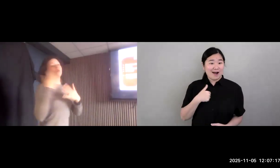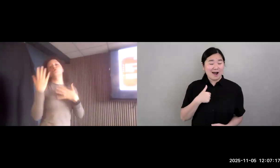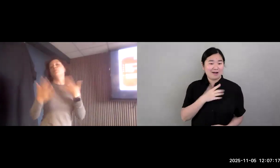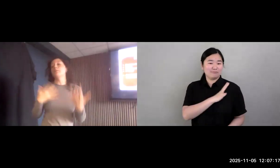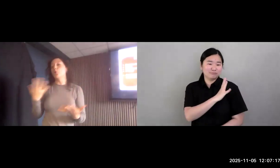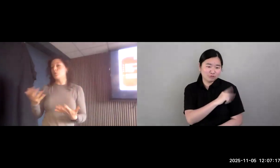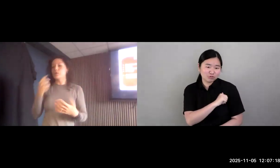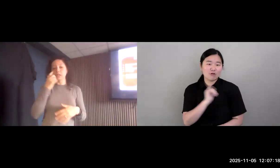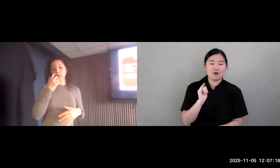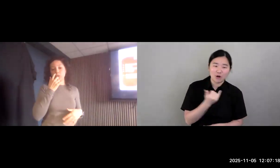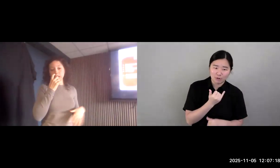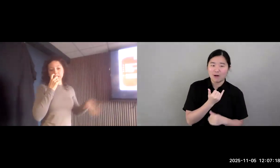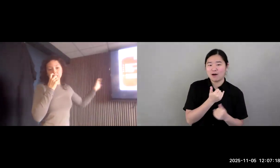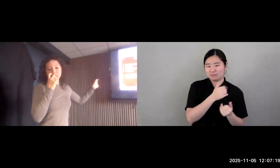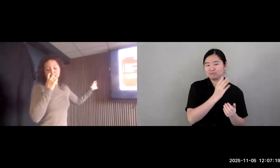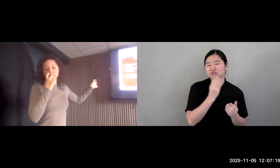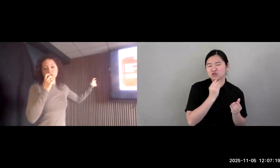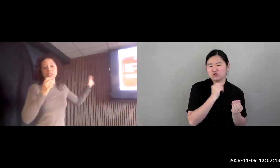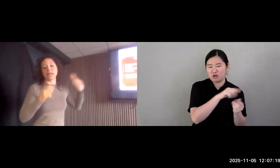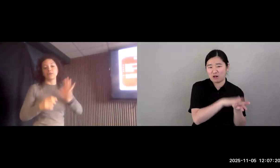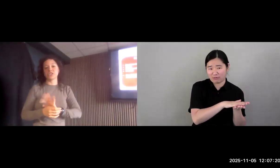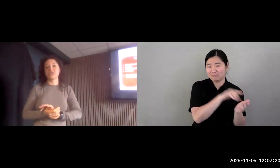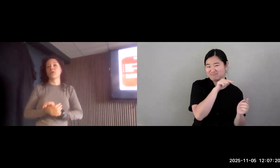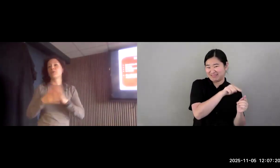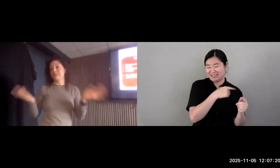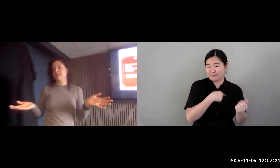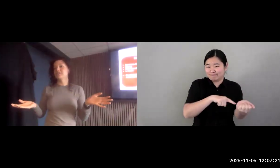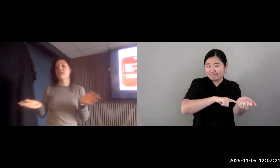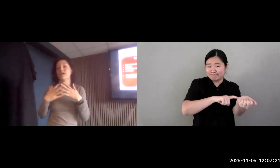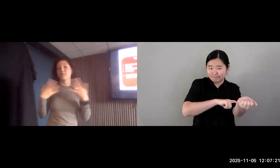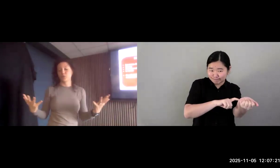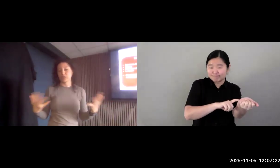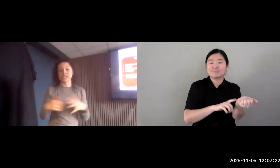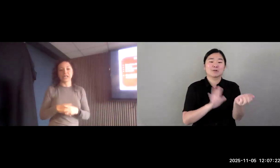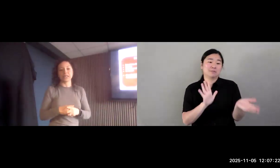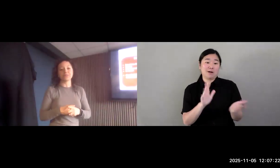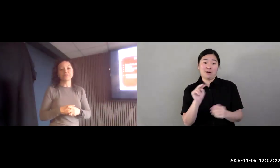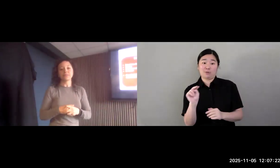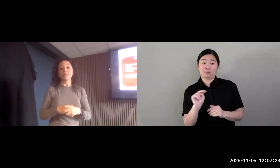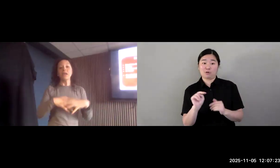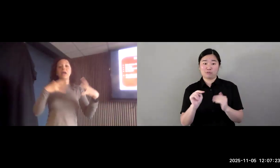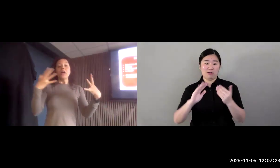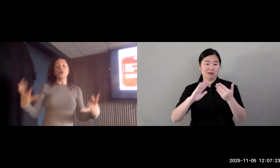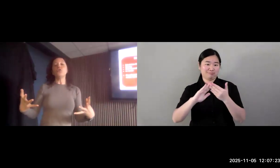But I'm also bimodal multilingual, and here I'm listing only the languages that are relevant for this study.